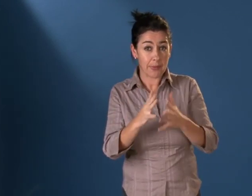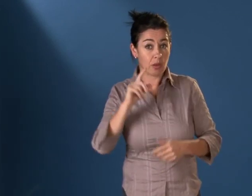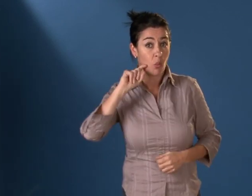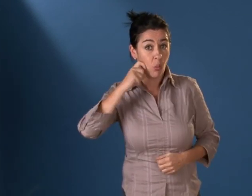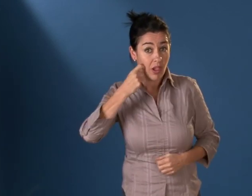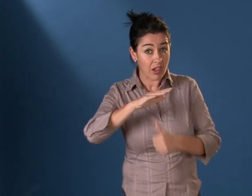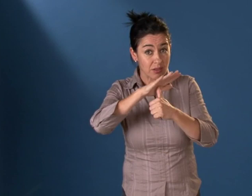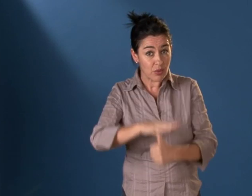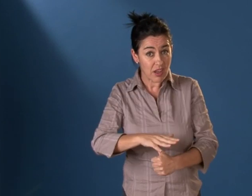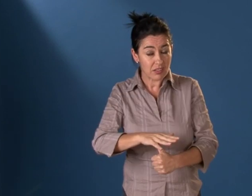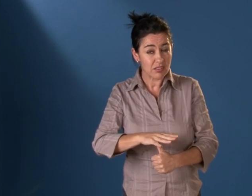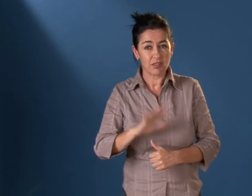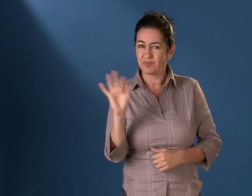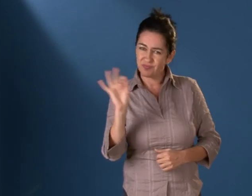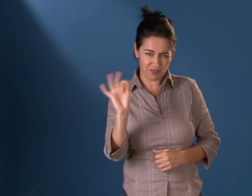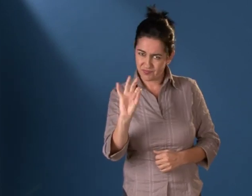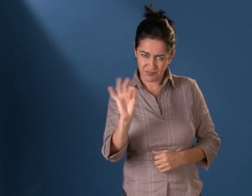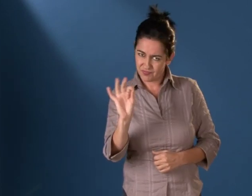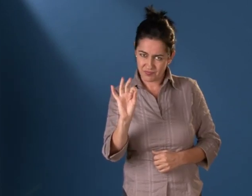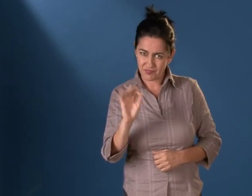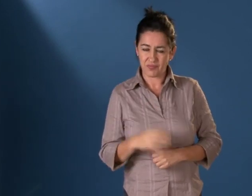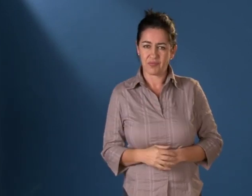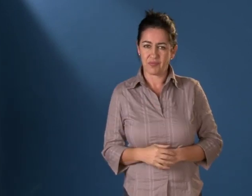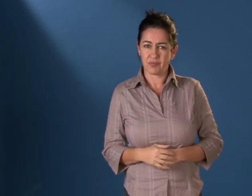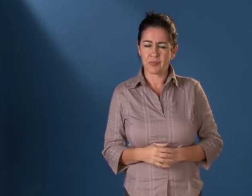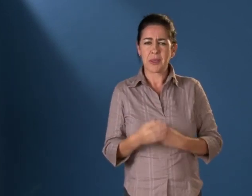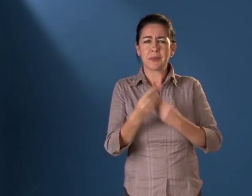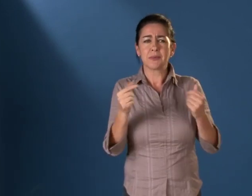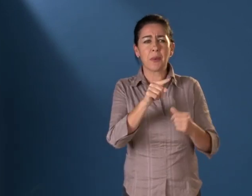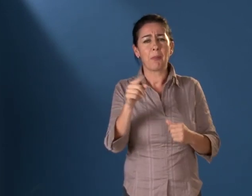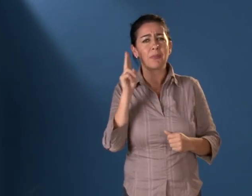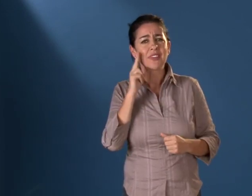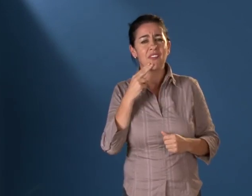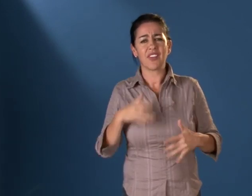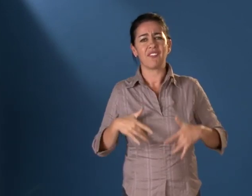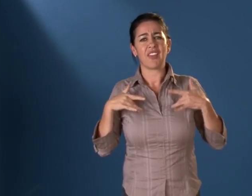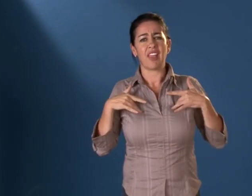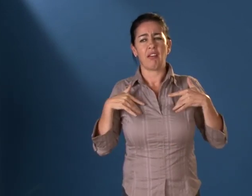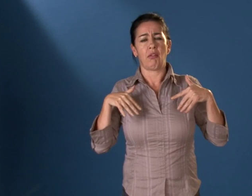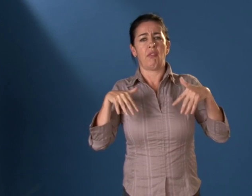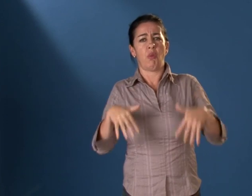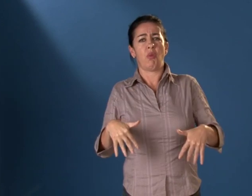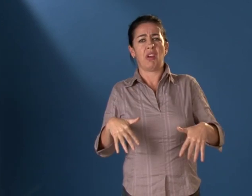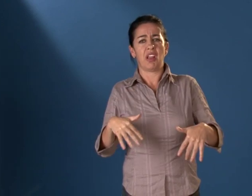you are deaf, doesn't mean that you will have depression. Here are some reasons why people